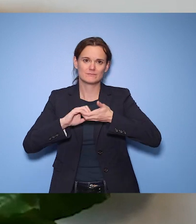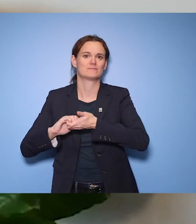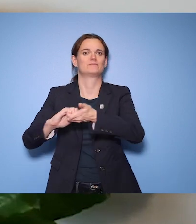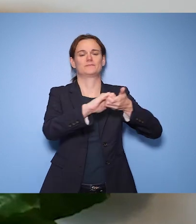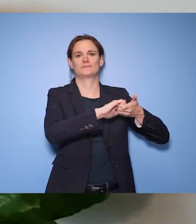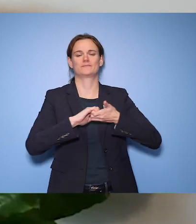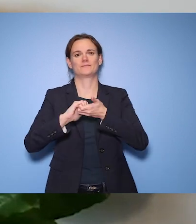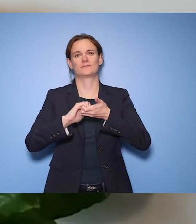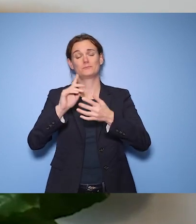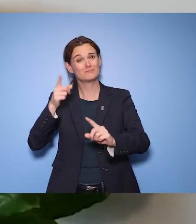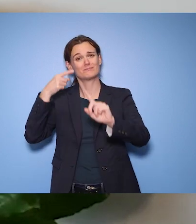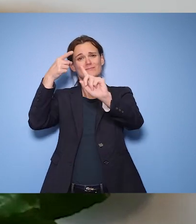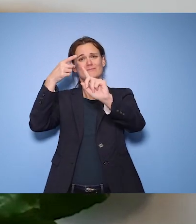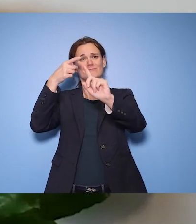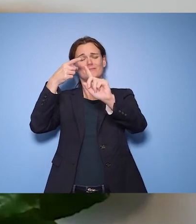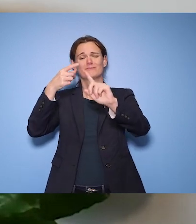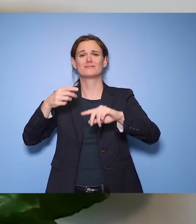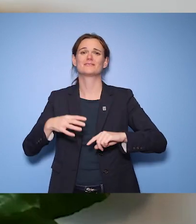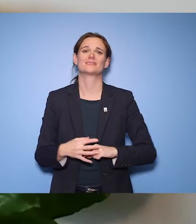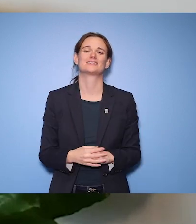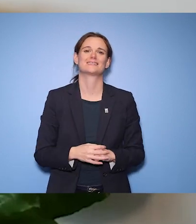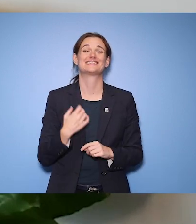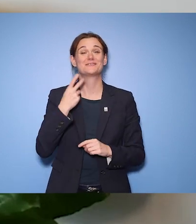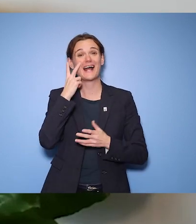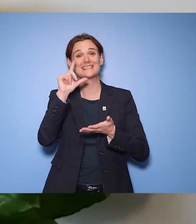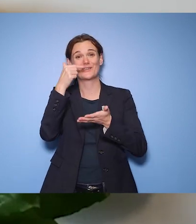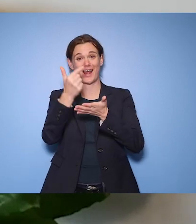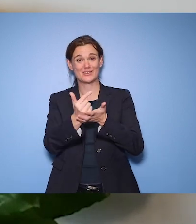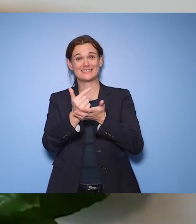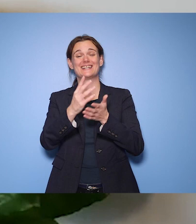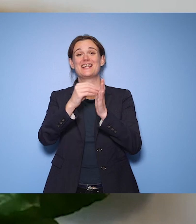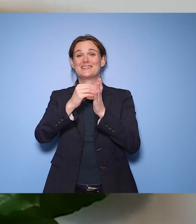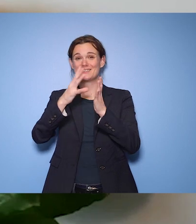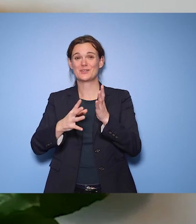arise so that we can help our learners get to where they want to be. Watching our students